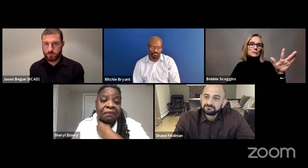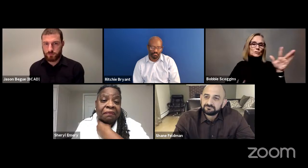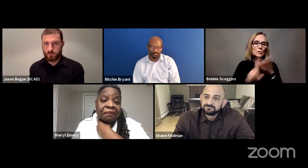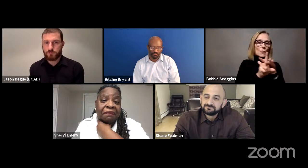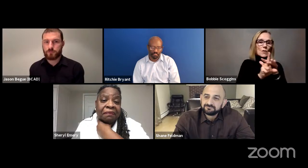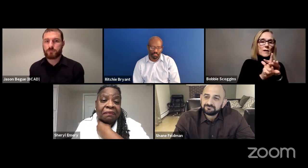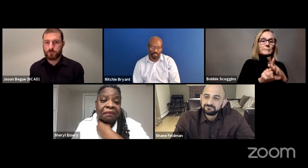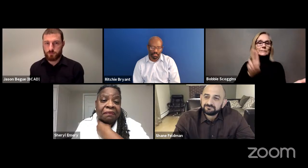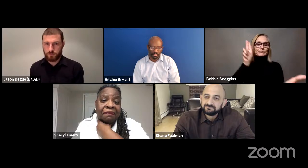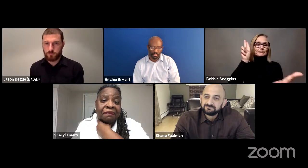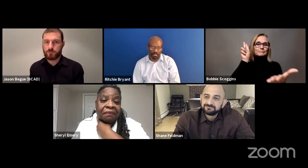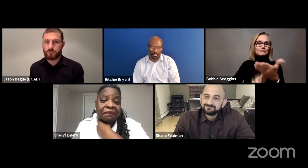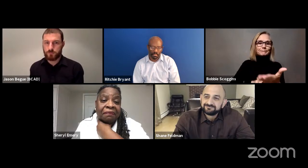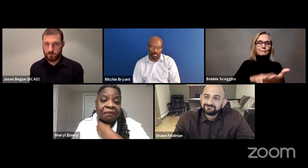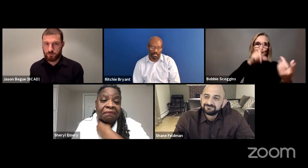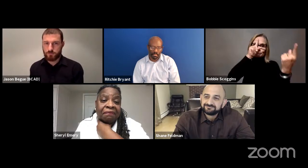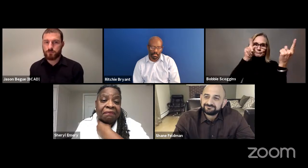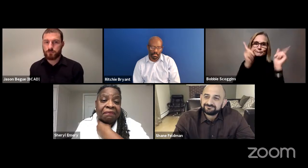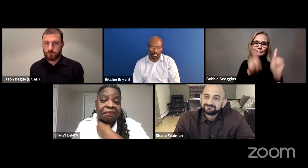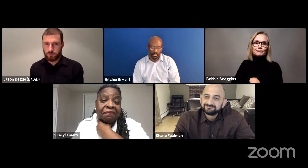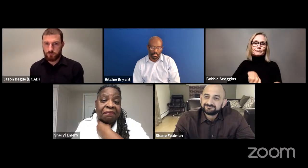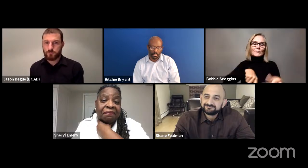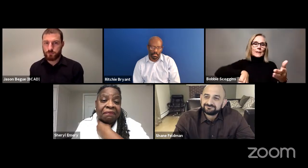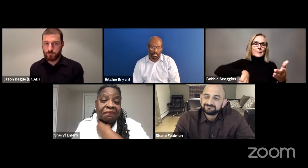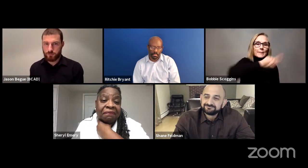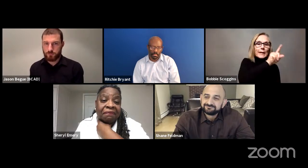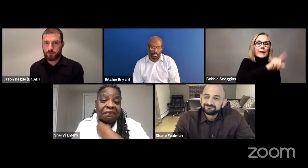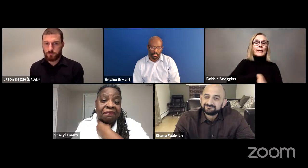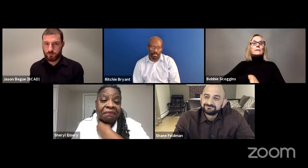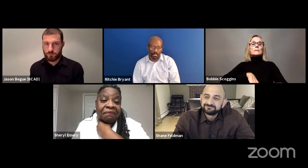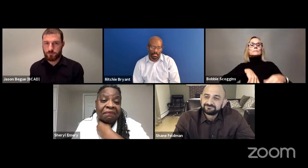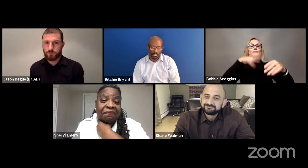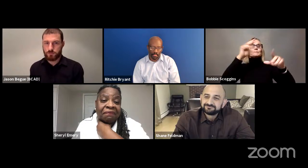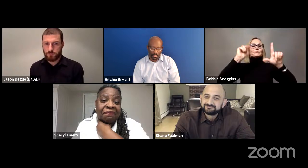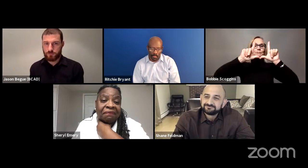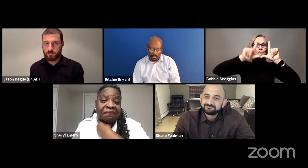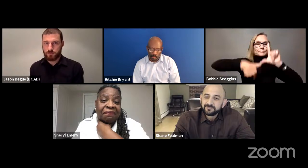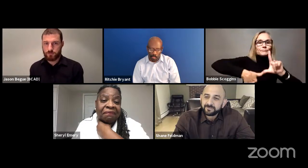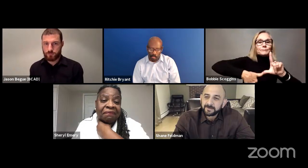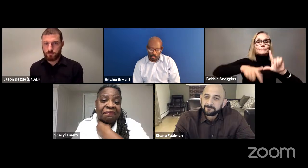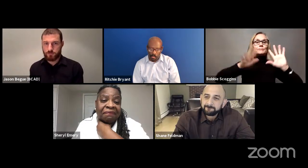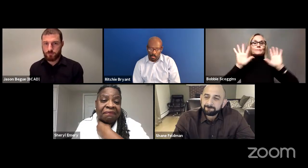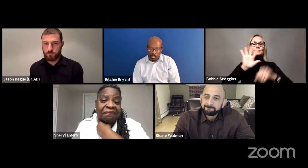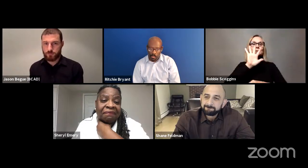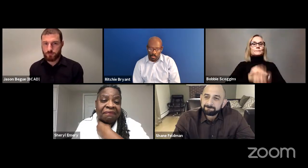have to be very, very clear in terms of making sure that somebody has to show up, that they